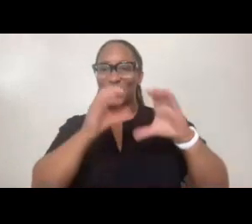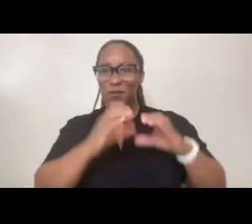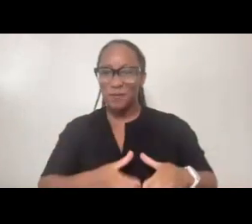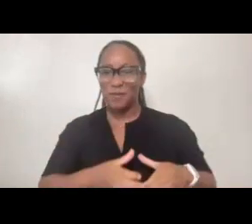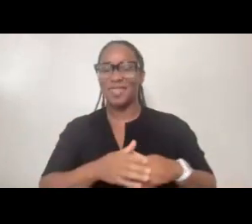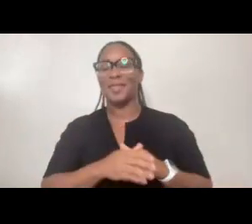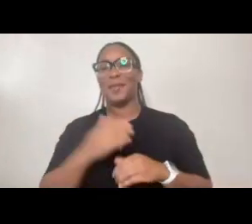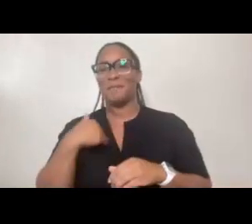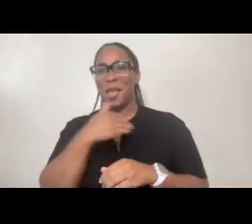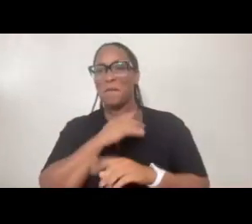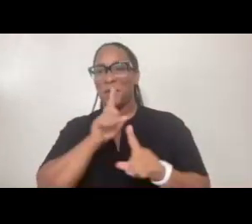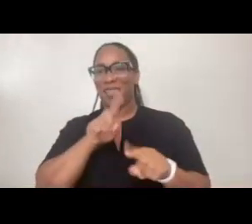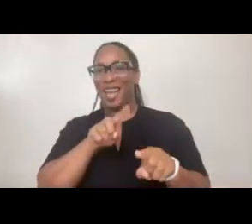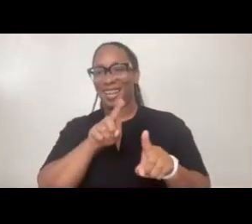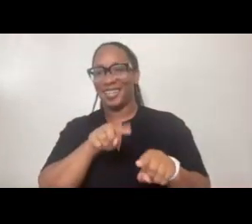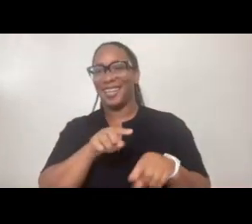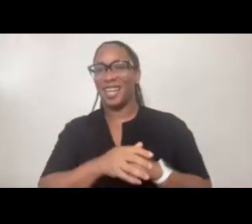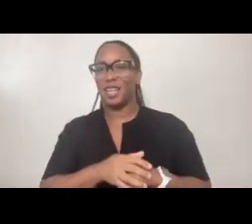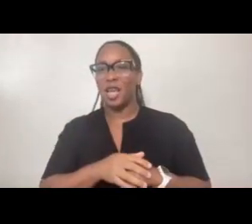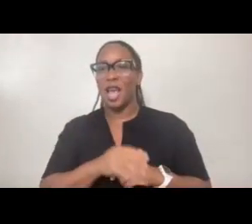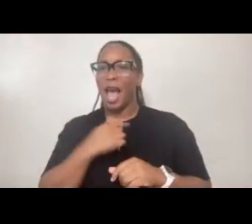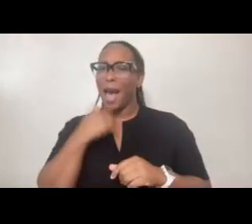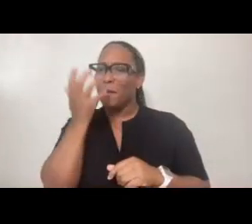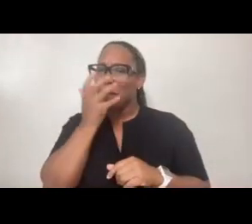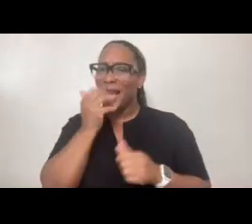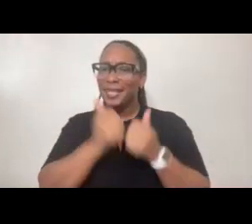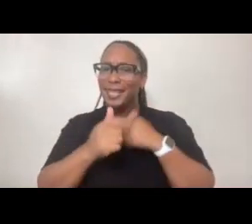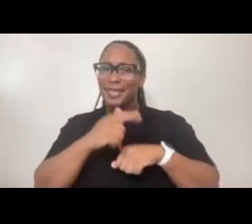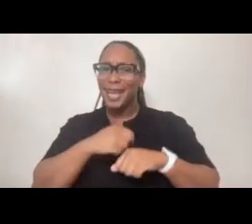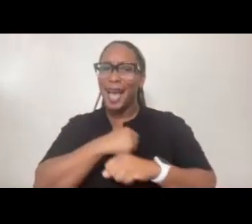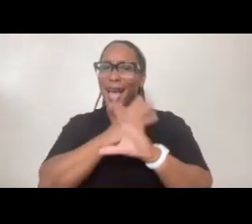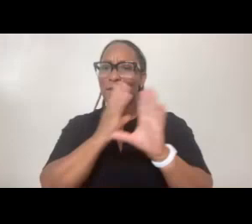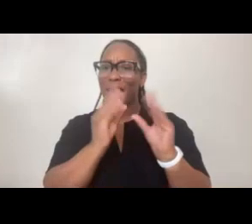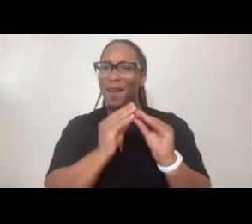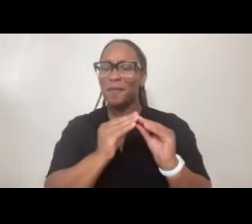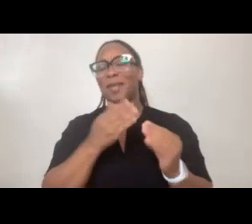members who attend. You know, I'm just amazed each time we have a meeting. So thank you.